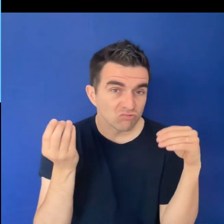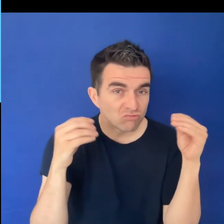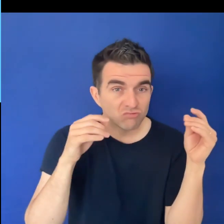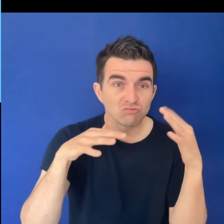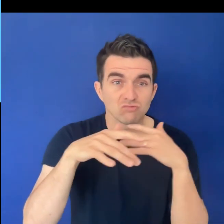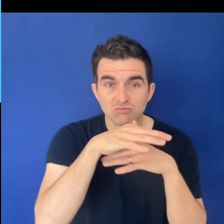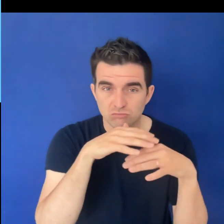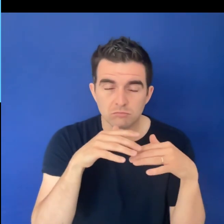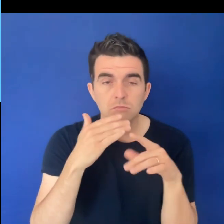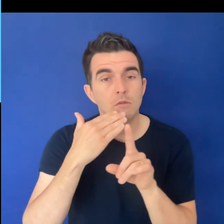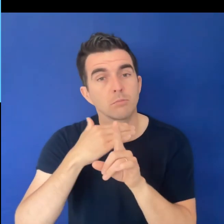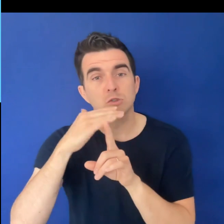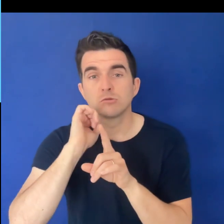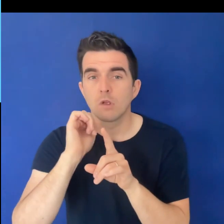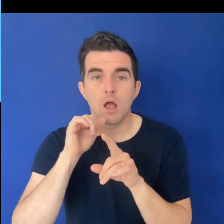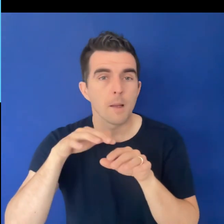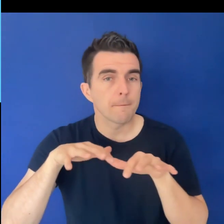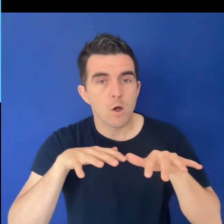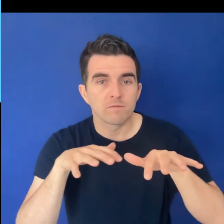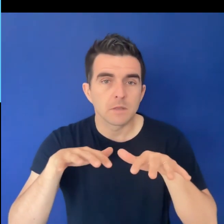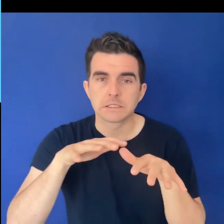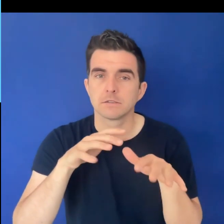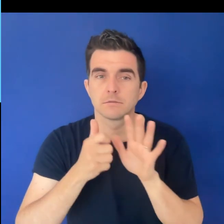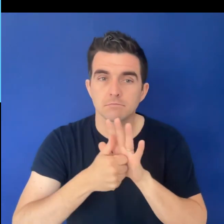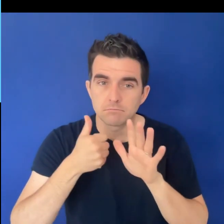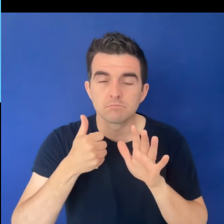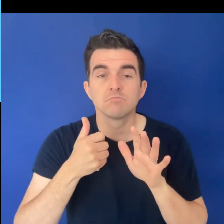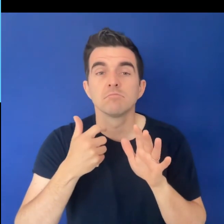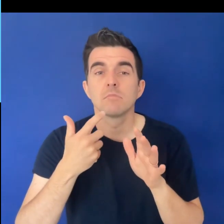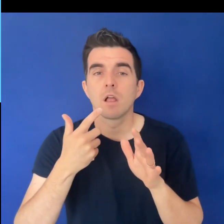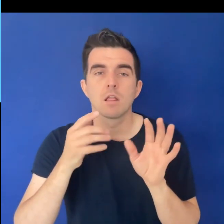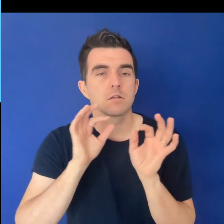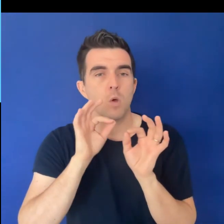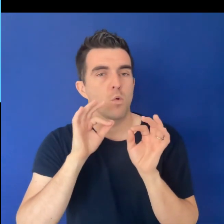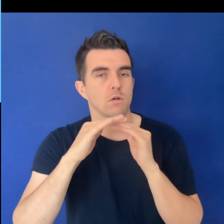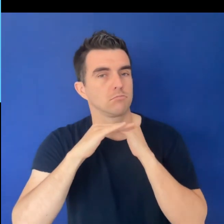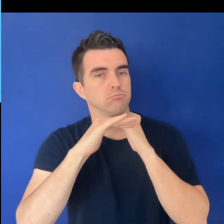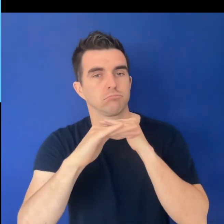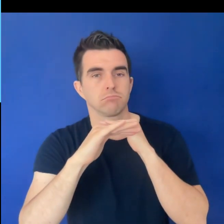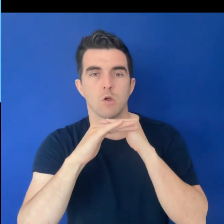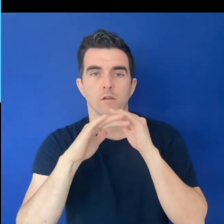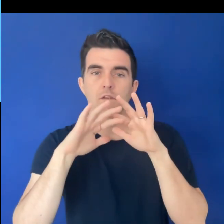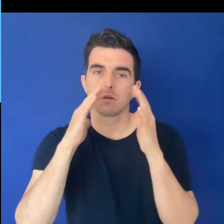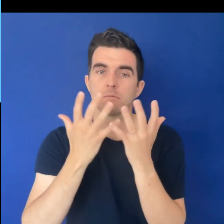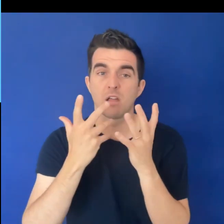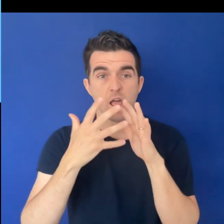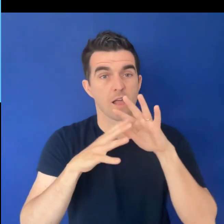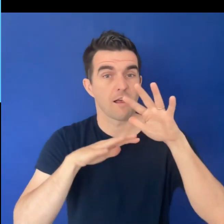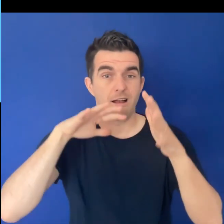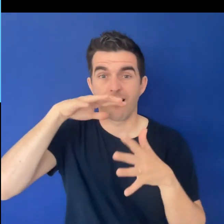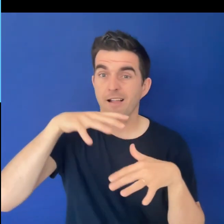and upgrade your movement abilities, while doing this sort of non-linear exploration of a planet.